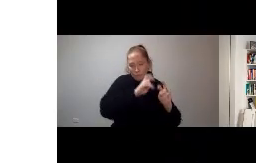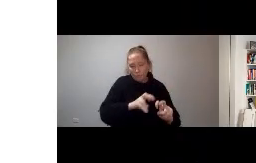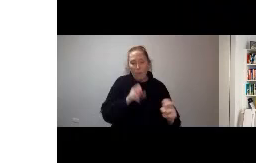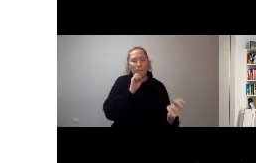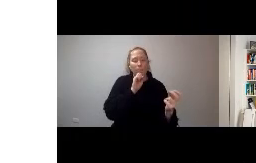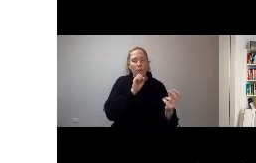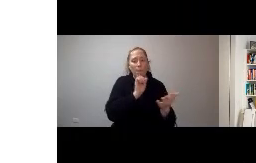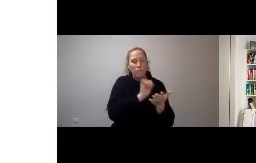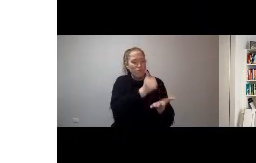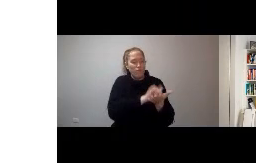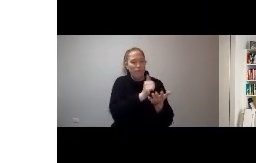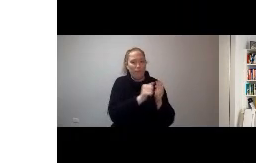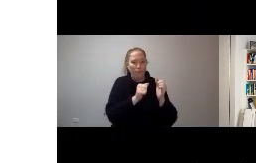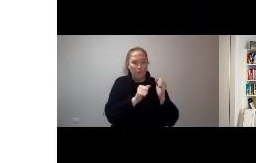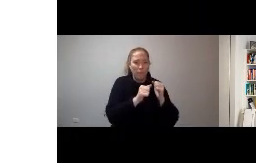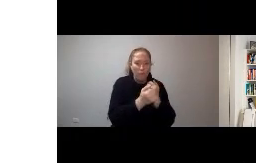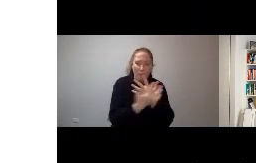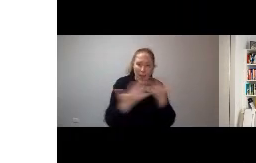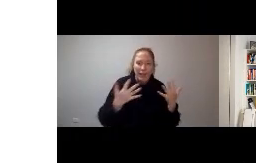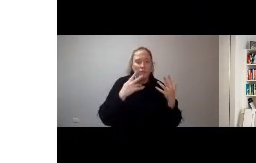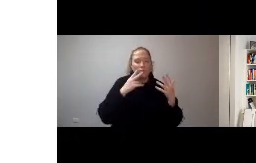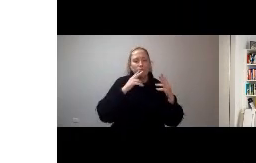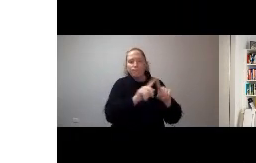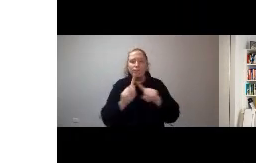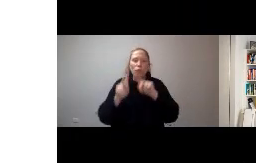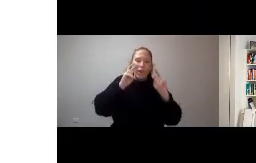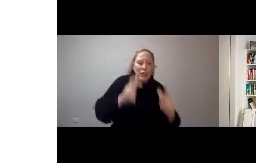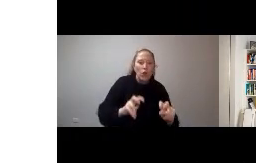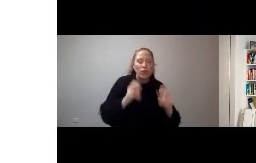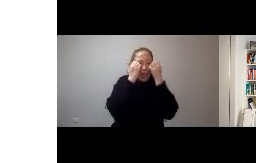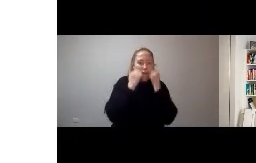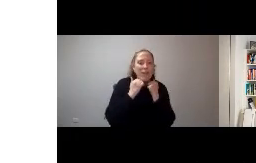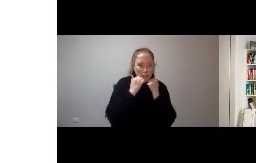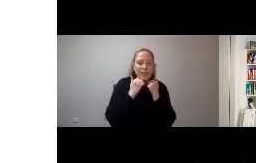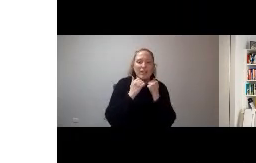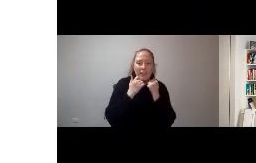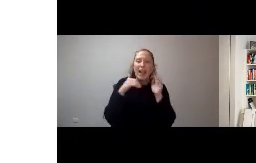and translated research evidence into a series of widely-used online training courses